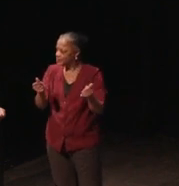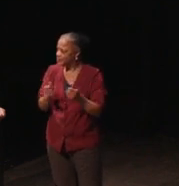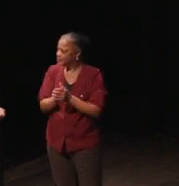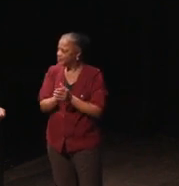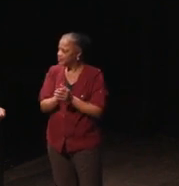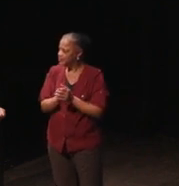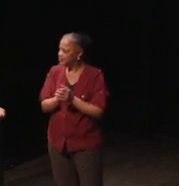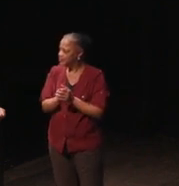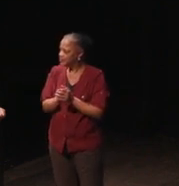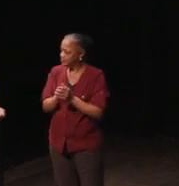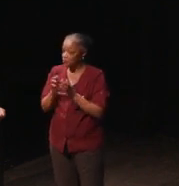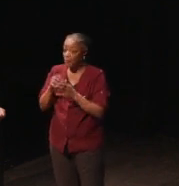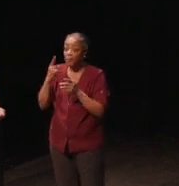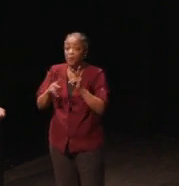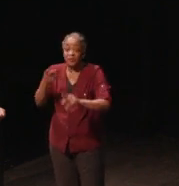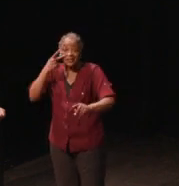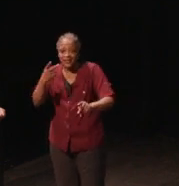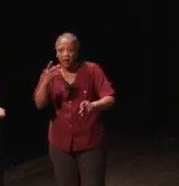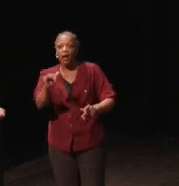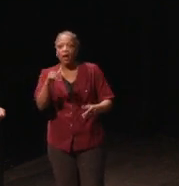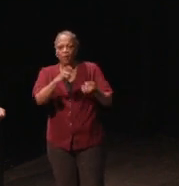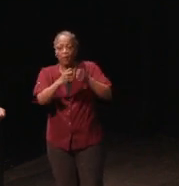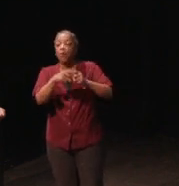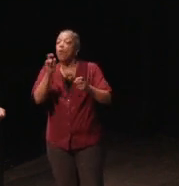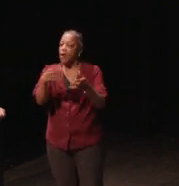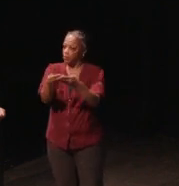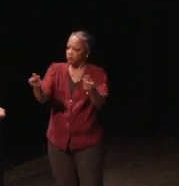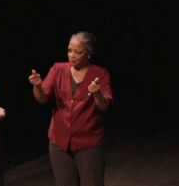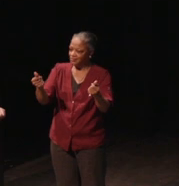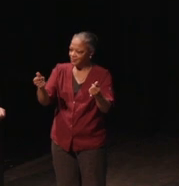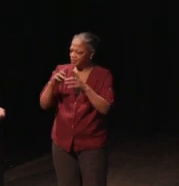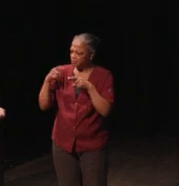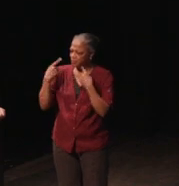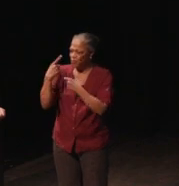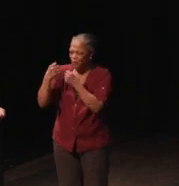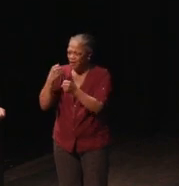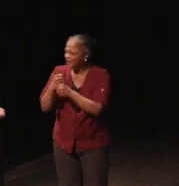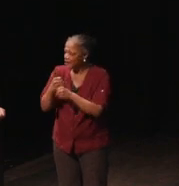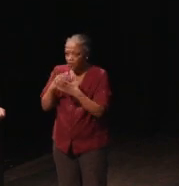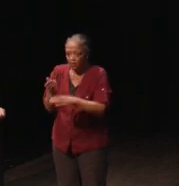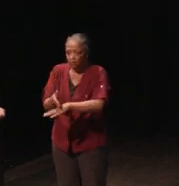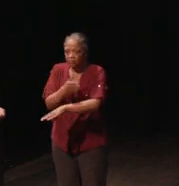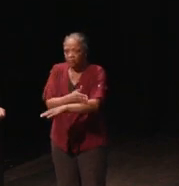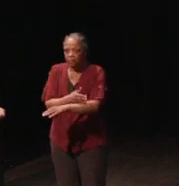one thing they say about it. That has been in the past year a huge, huge increase in that.